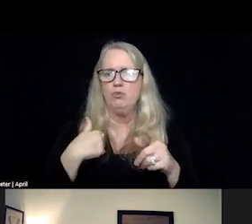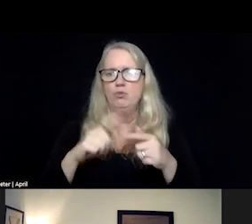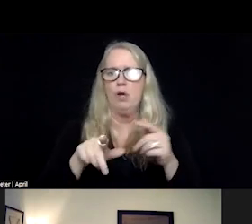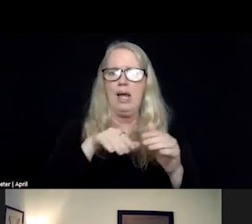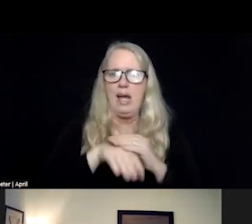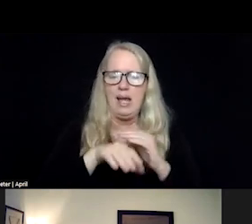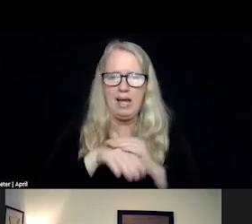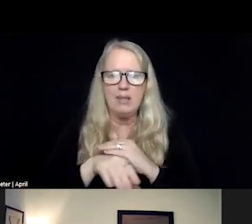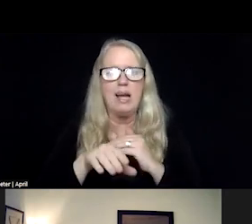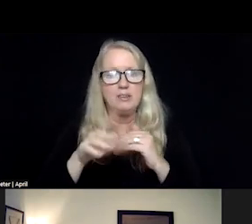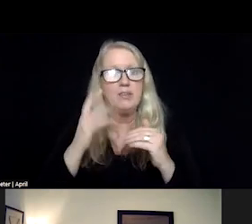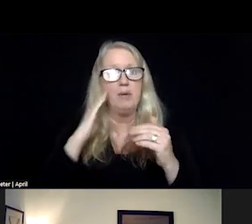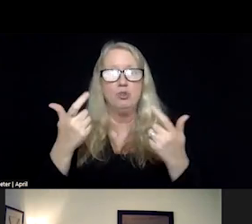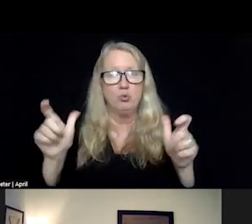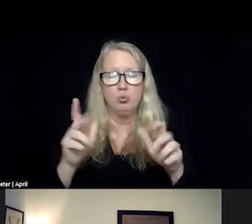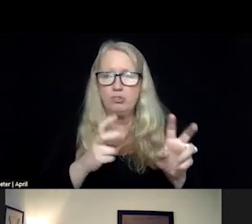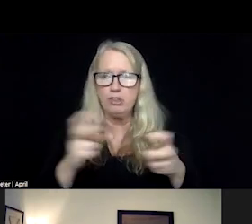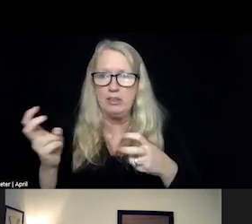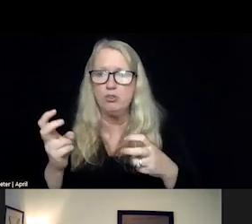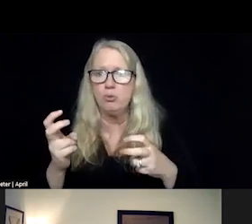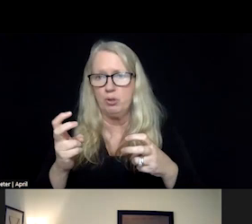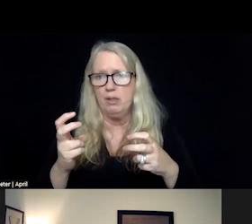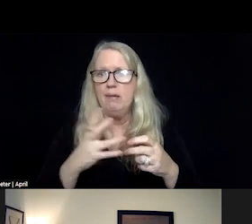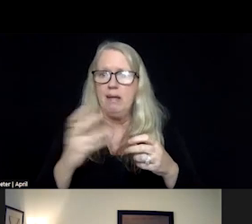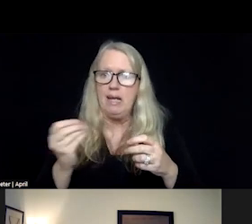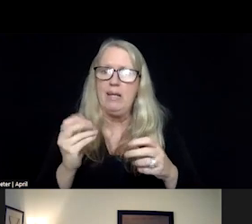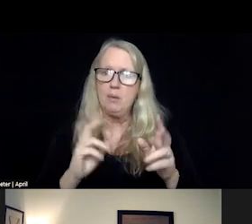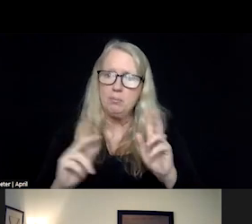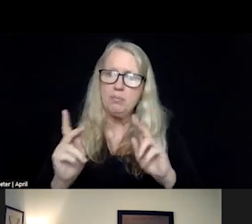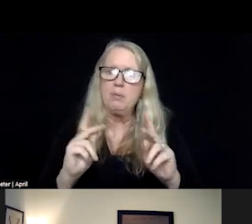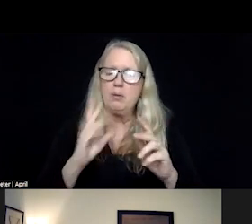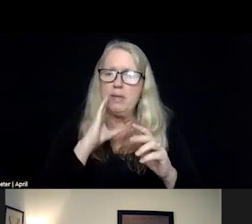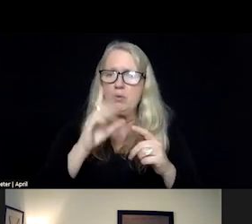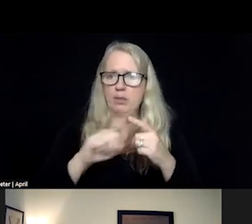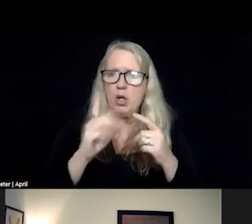ISSUE. I HAVE HAD PEOPLE TELL ME THEY WILL OFFER AN IPAD AND HAVE